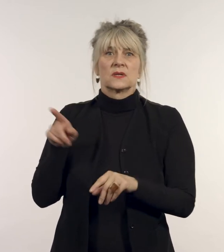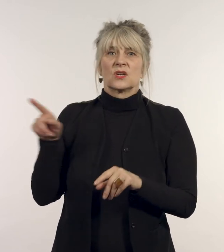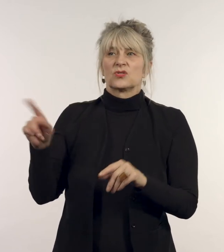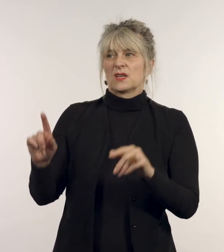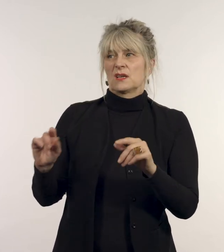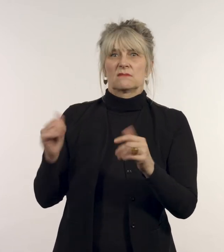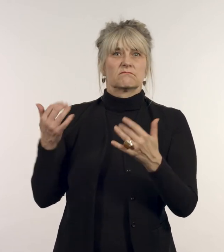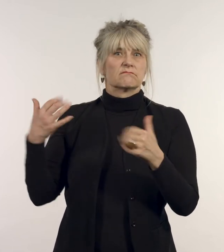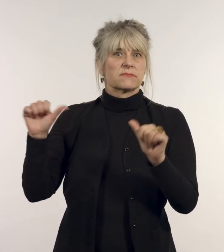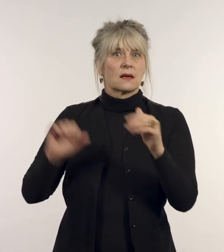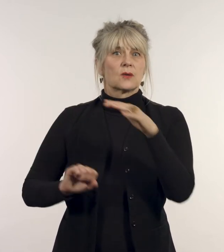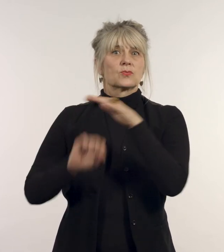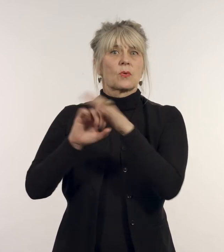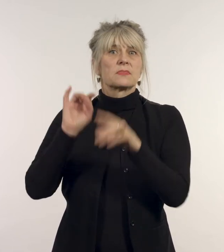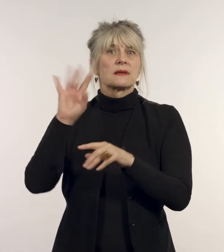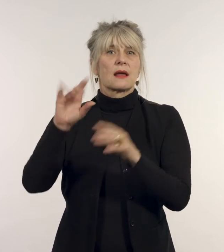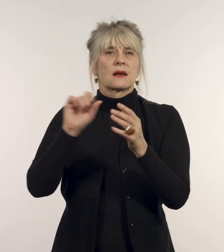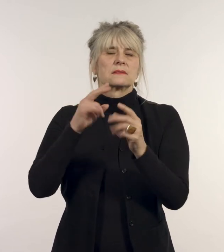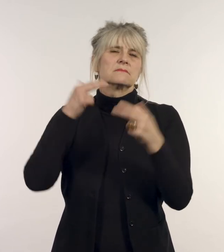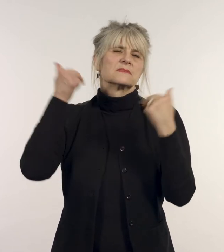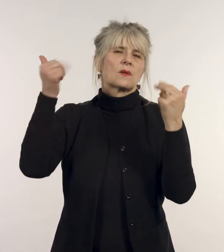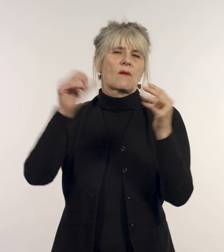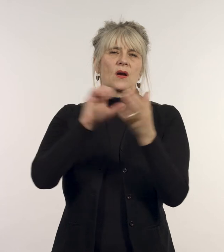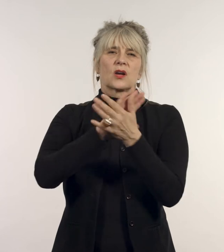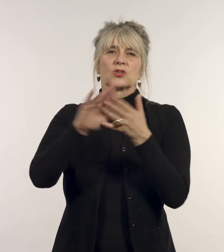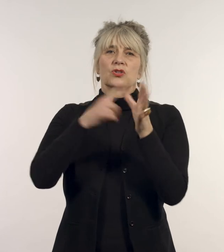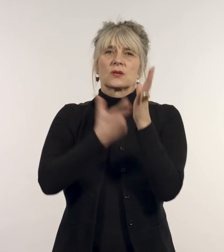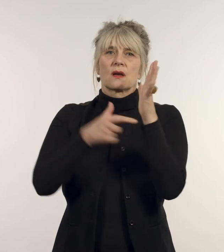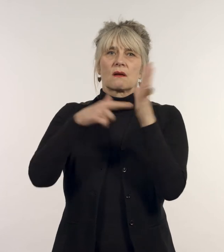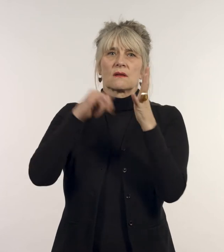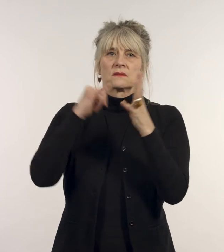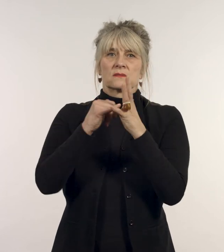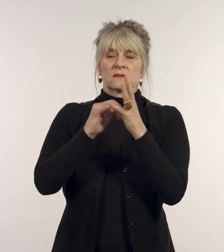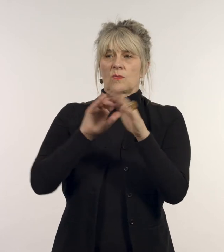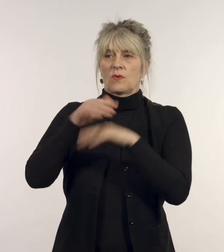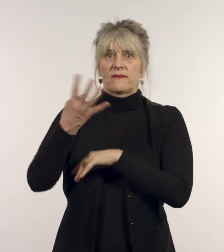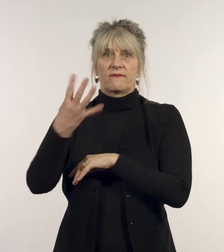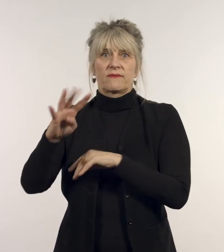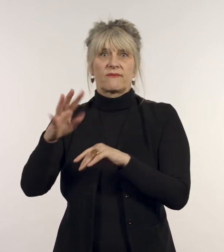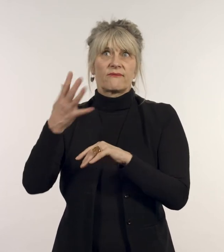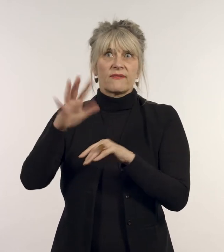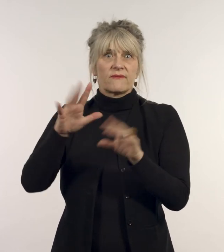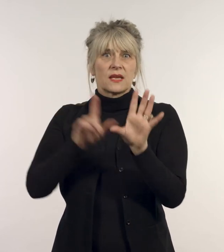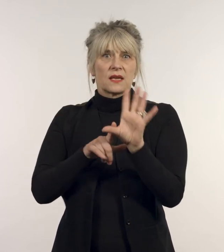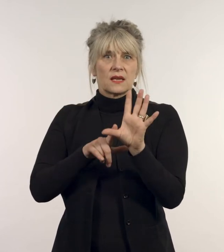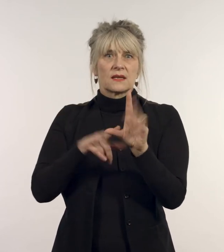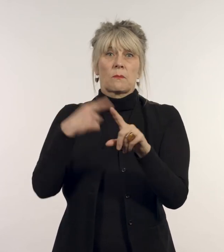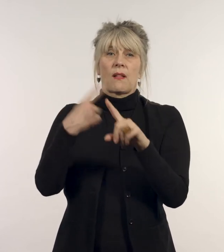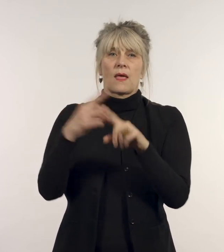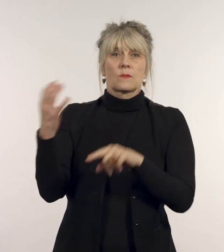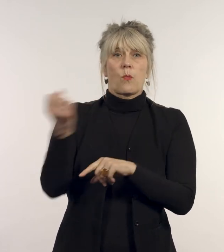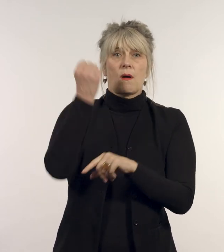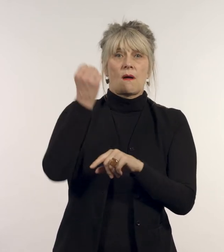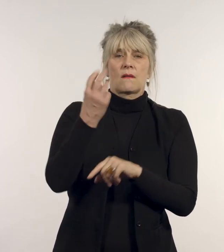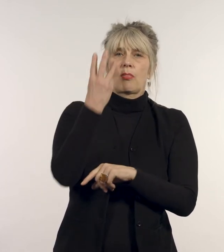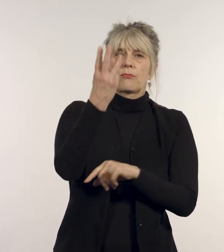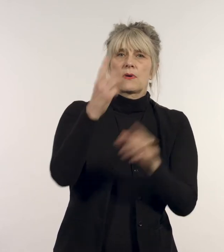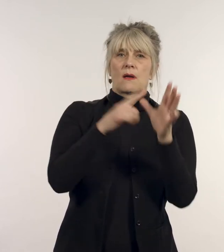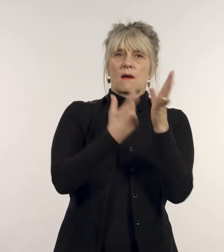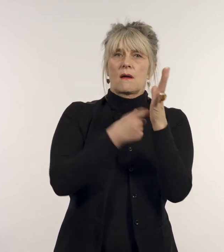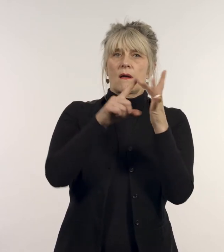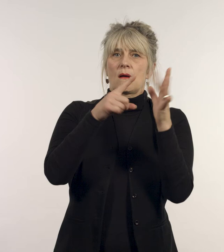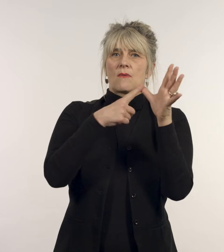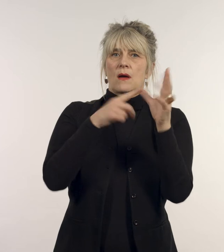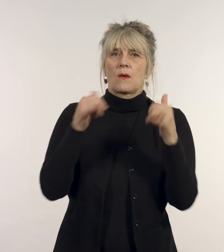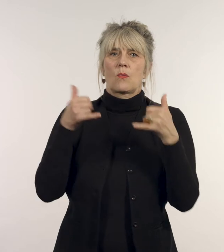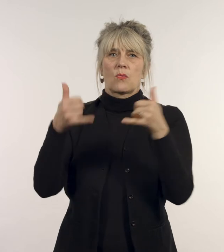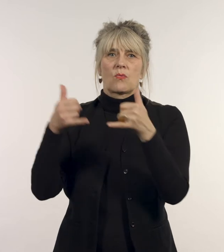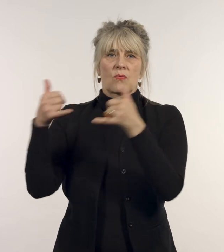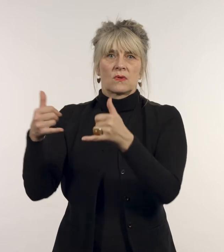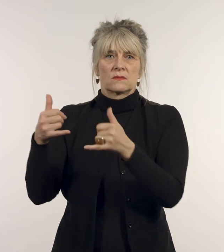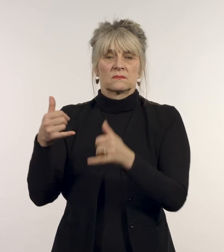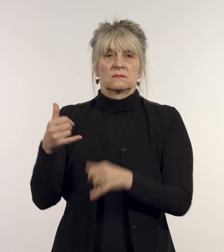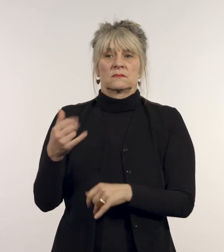hitting the Top 10 charts across five decades, and won three ARIA awards.